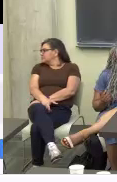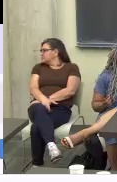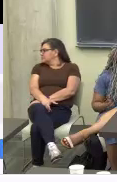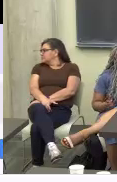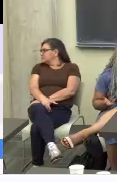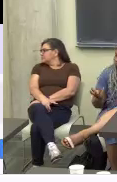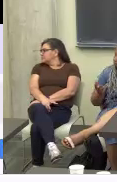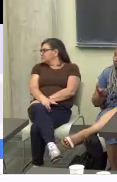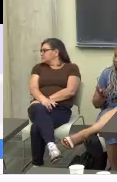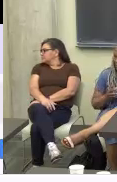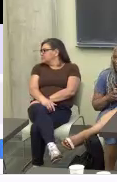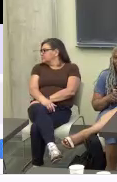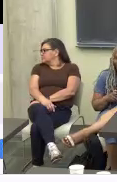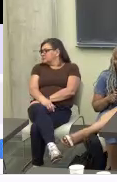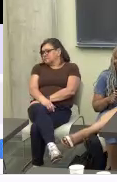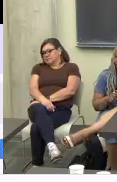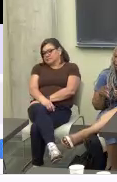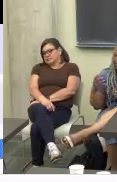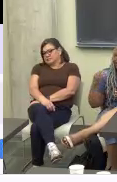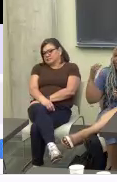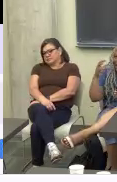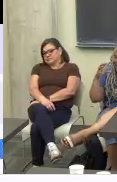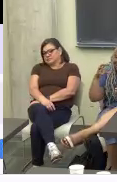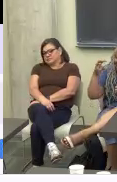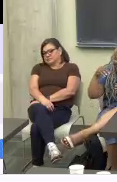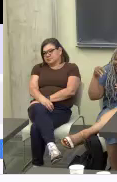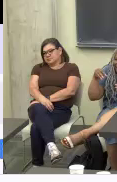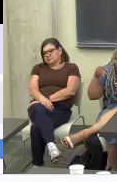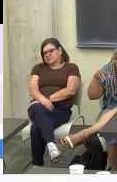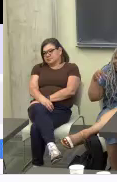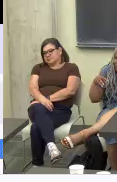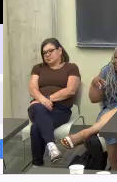playing in ways that that we aren't right now. And so like inside of that what's